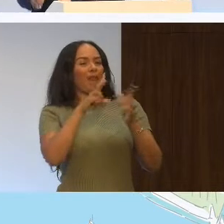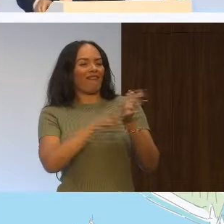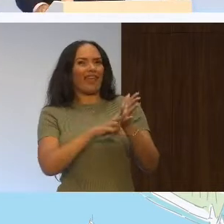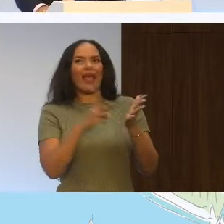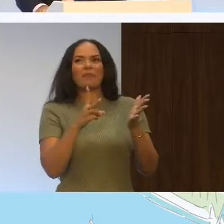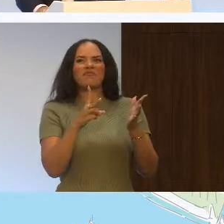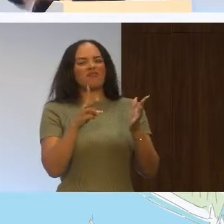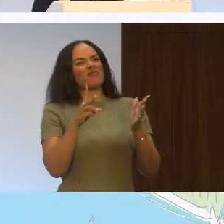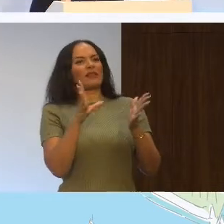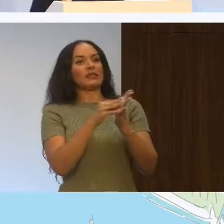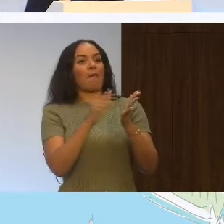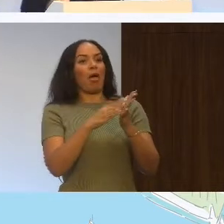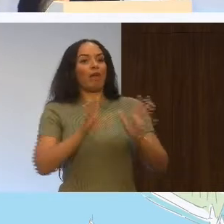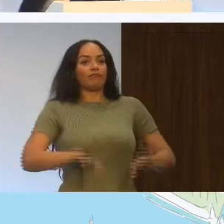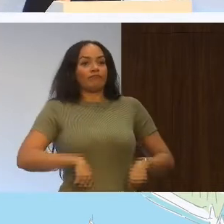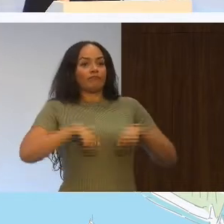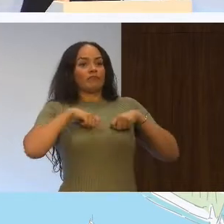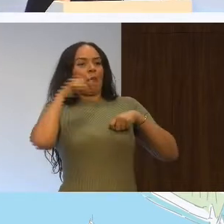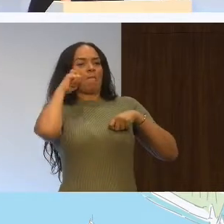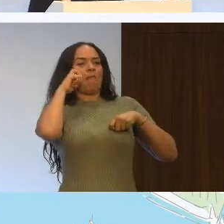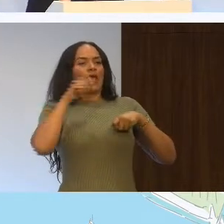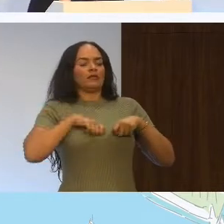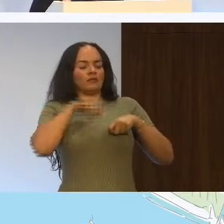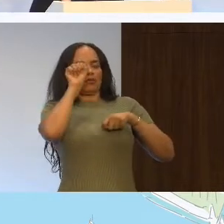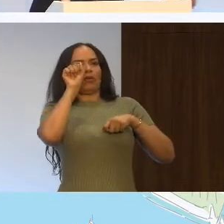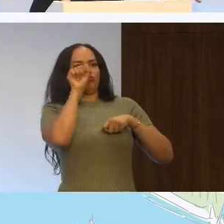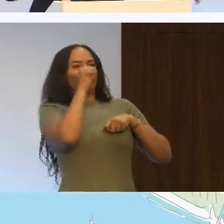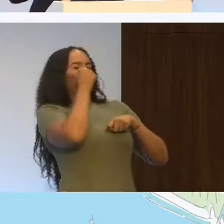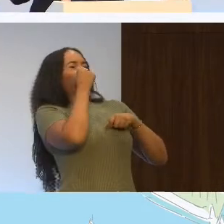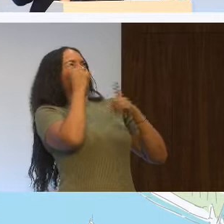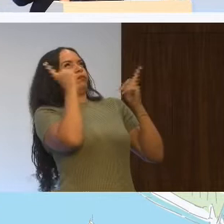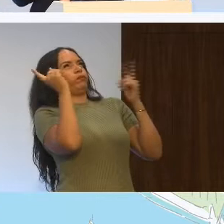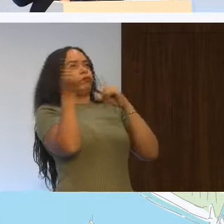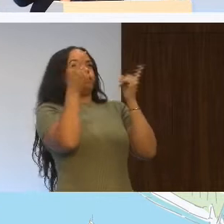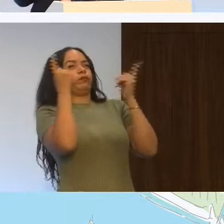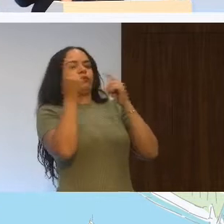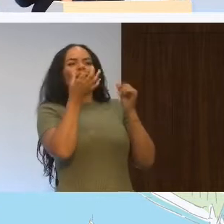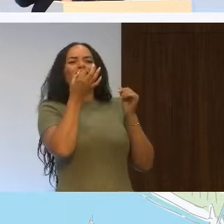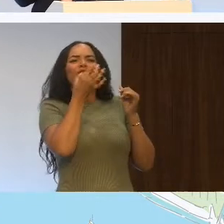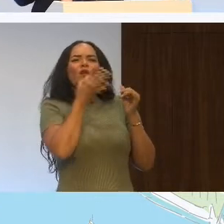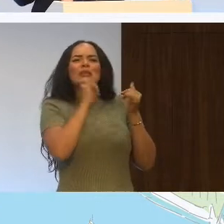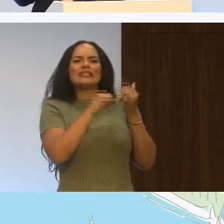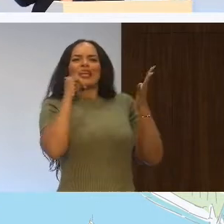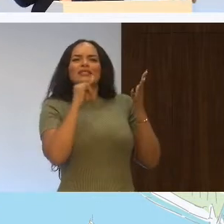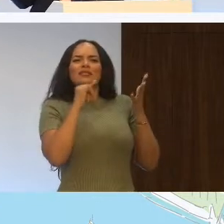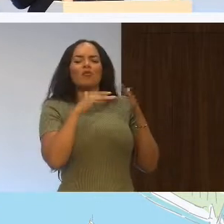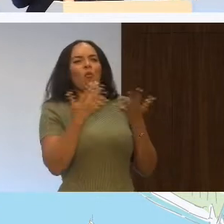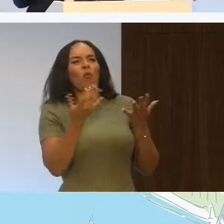and you turn your head, then everything spins around that lasts for a few seconds or a few minutes or with some head position.